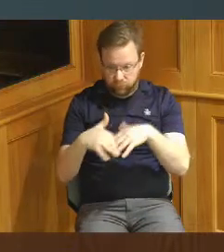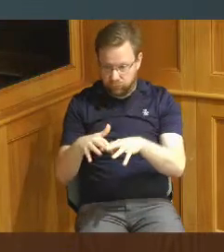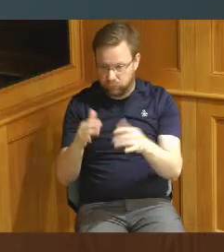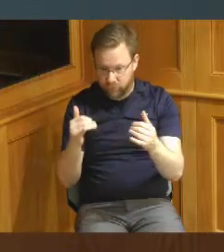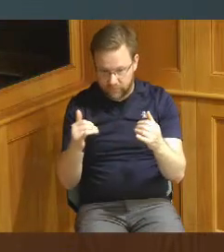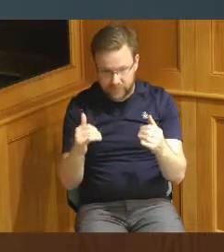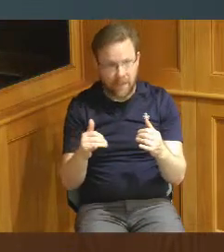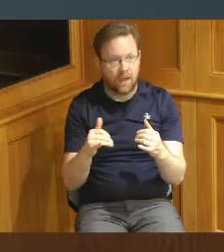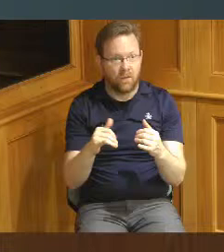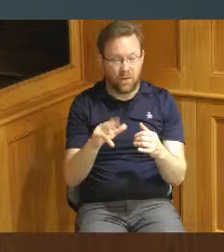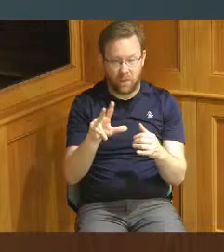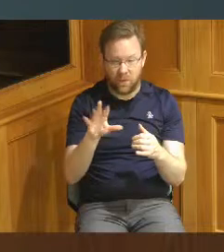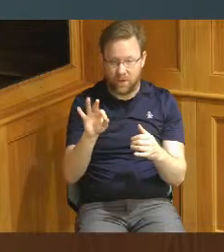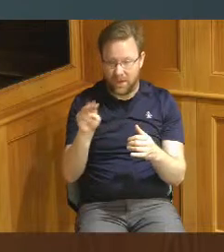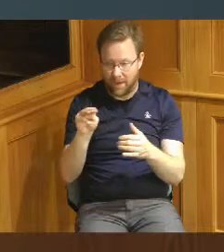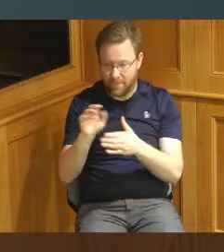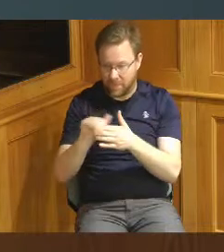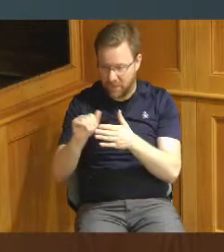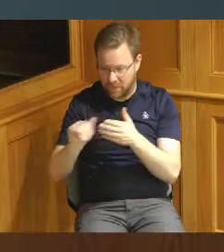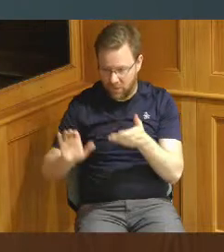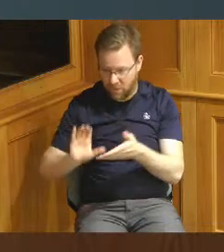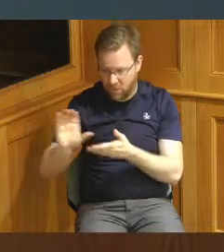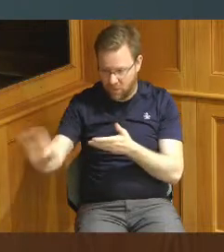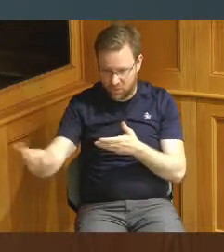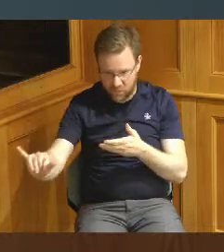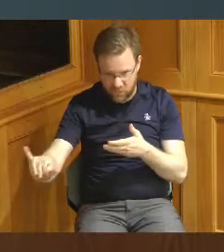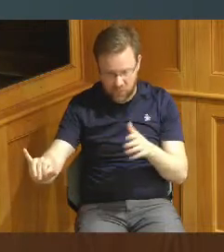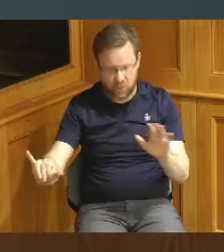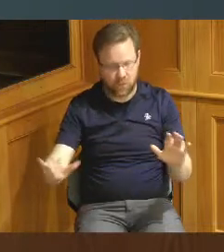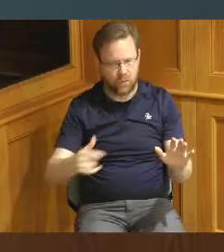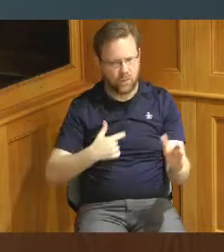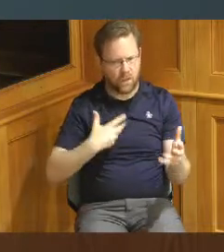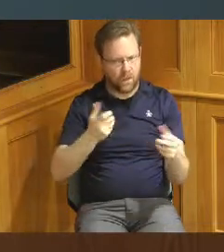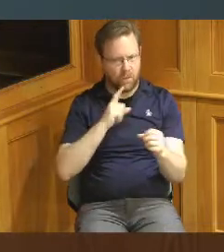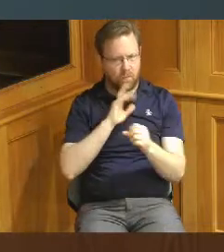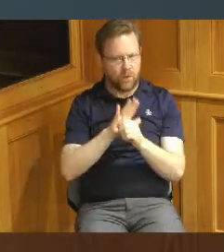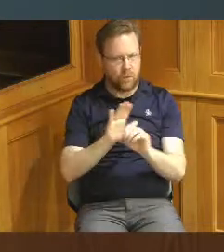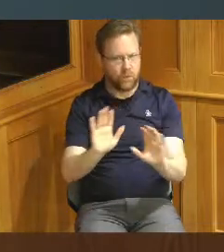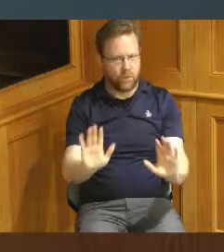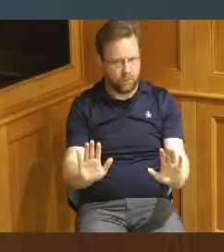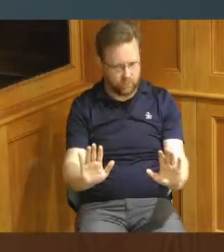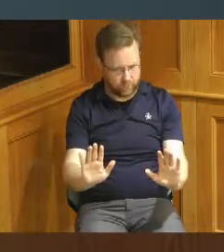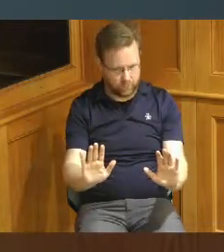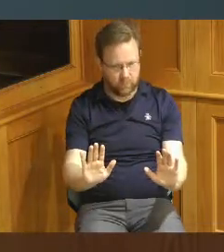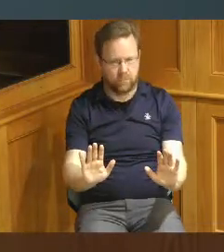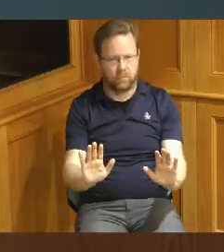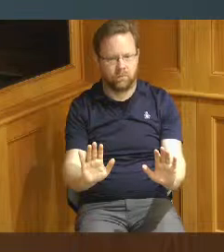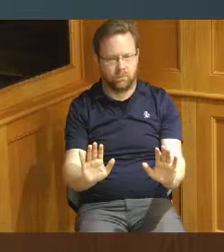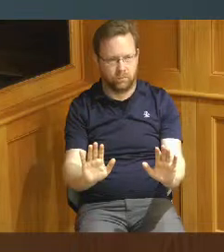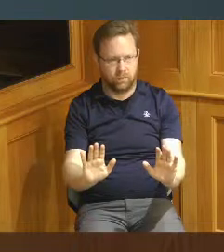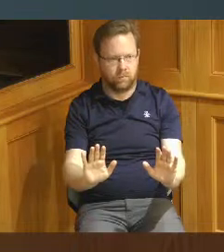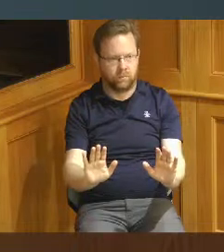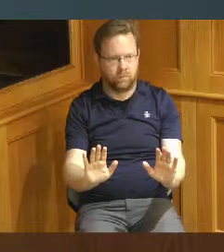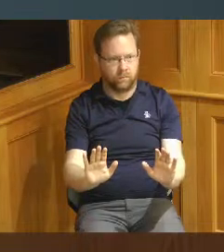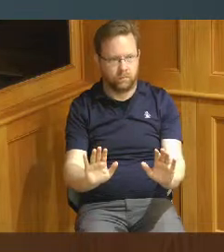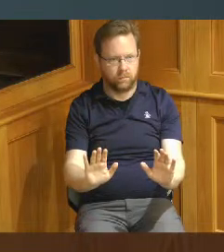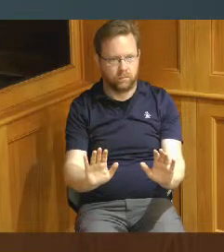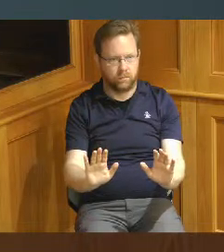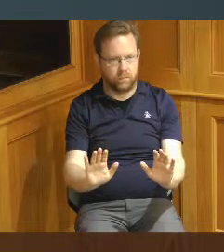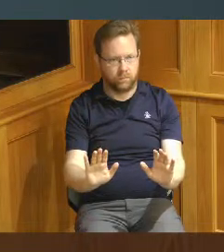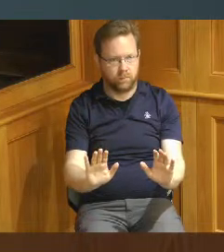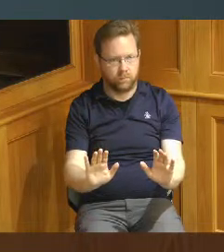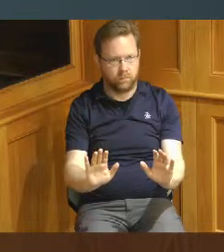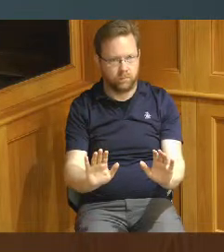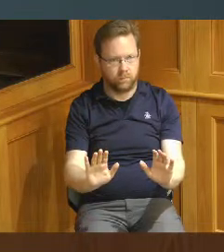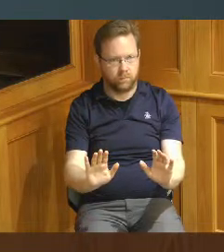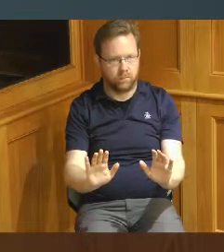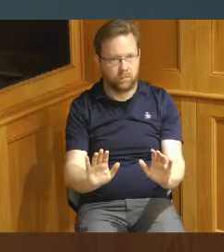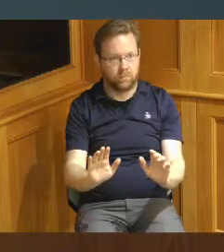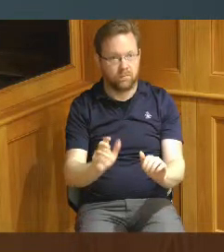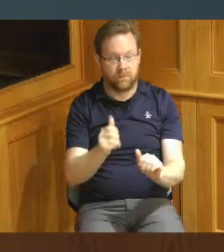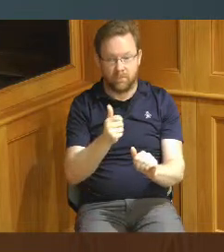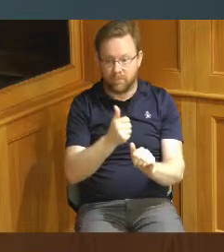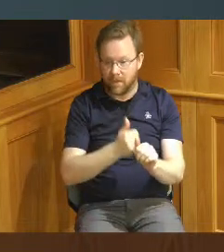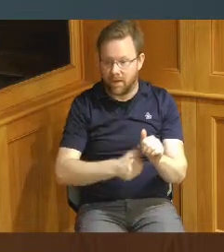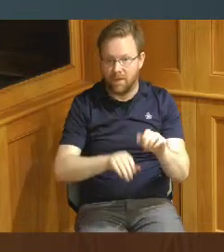wanted to make sure that now we'll go to the calendar and we have Mr Engineer Mr Beck